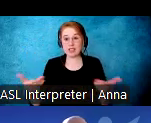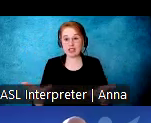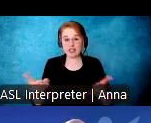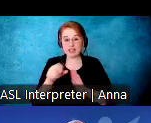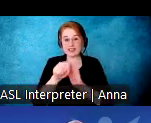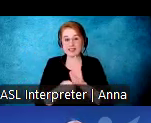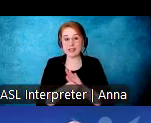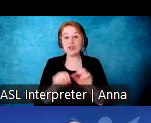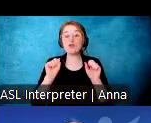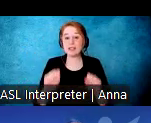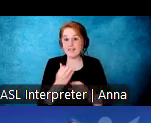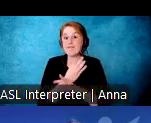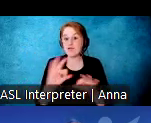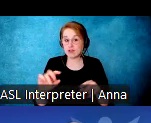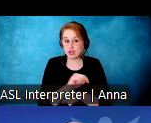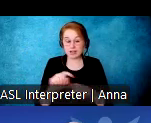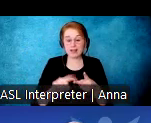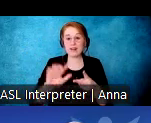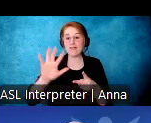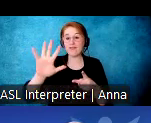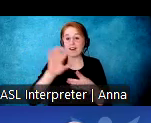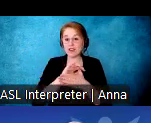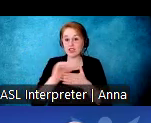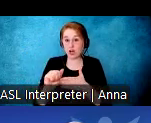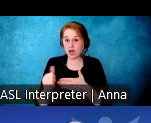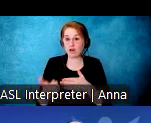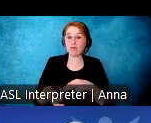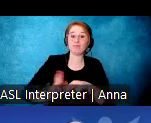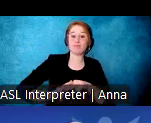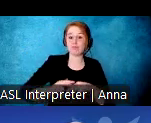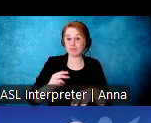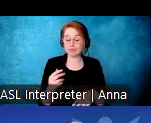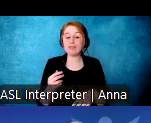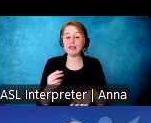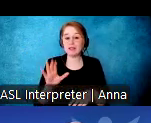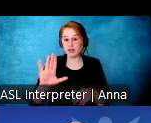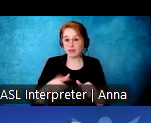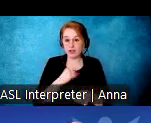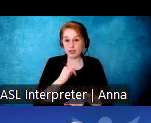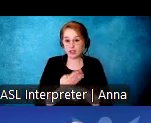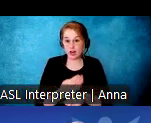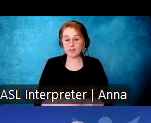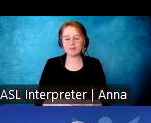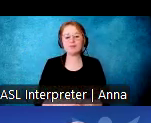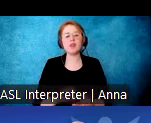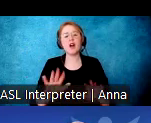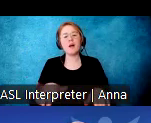to receive a $500 bonus as you are hired into your first job. But what we're also doing is linking that training